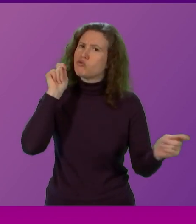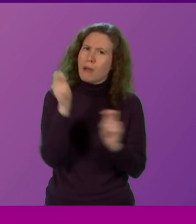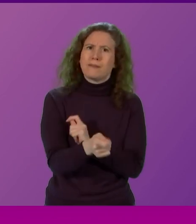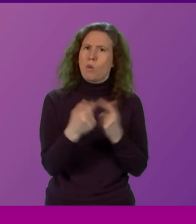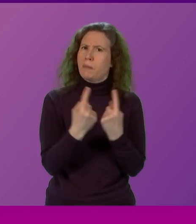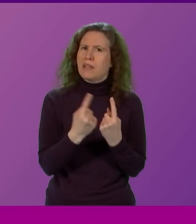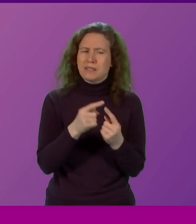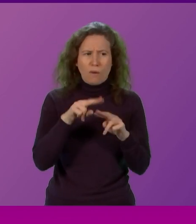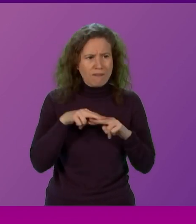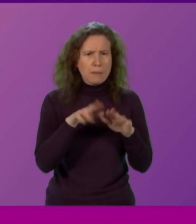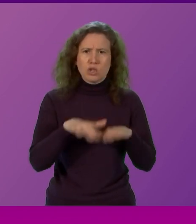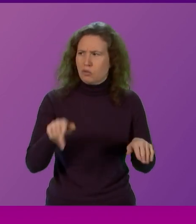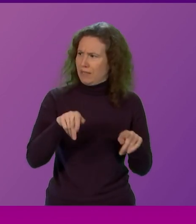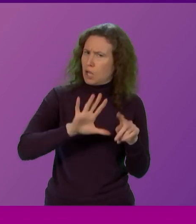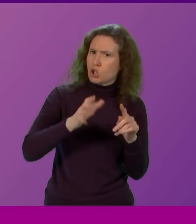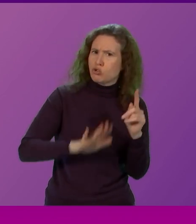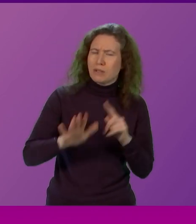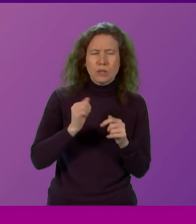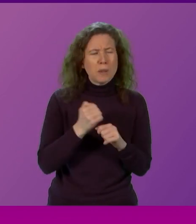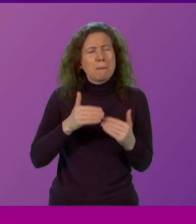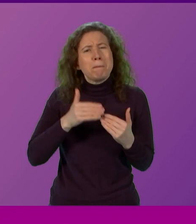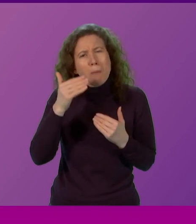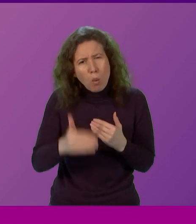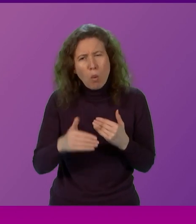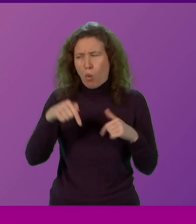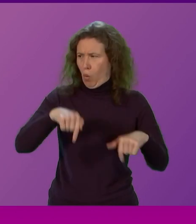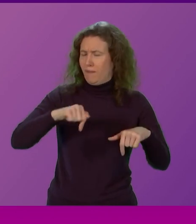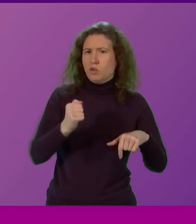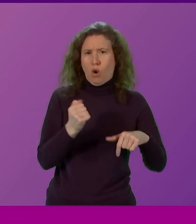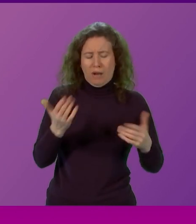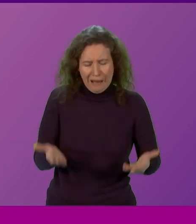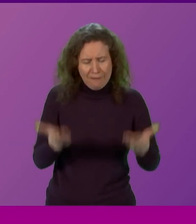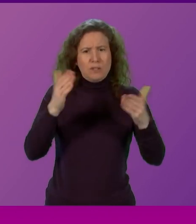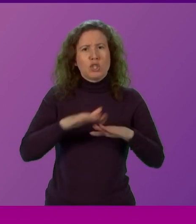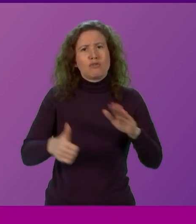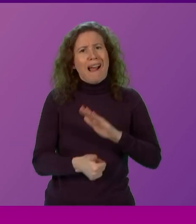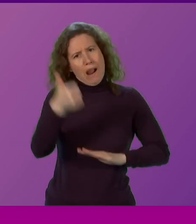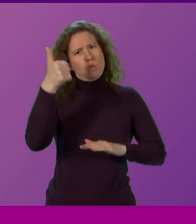and children across the country and is doing more than anything across these islands to lift children out of poverty.